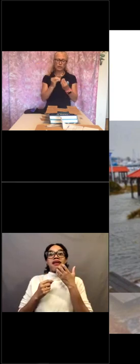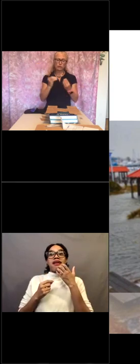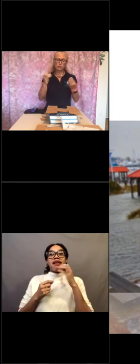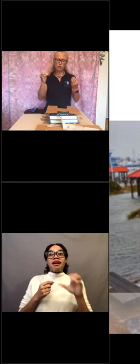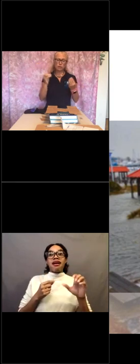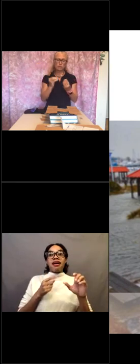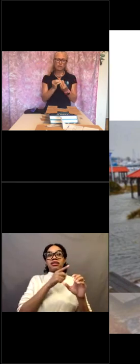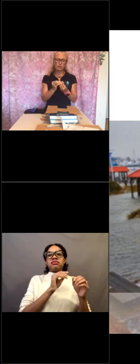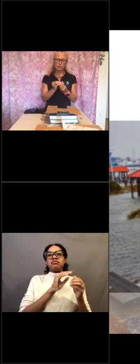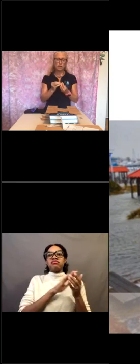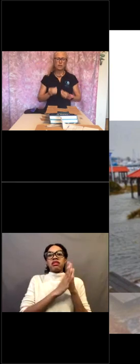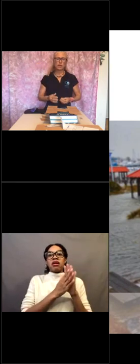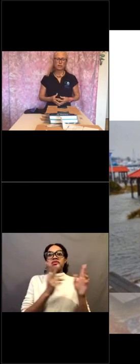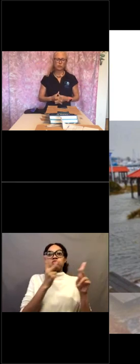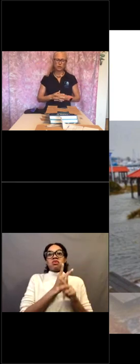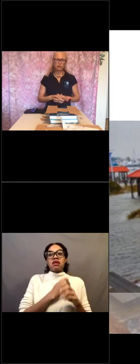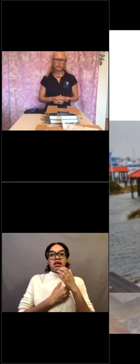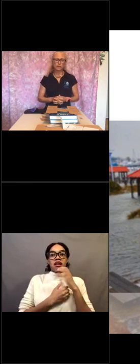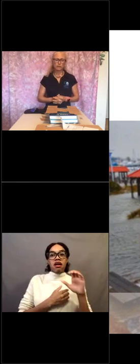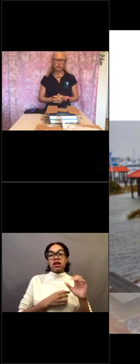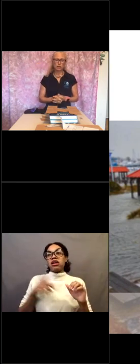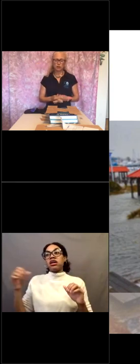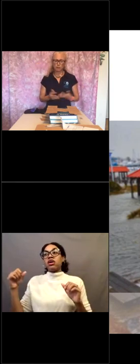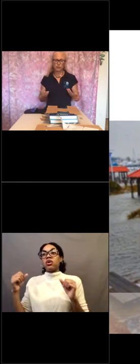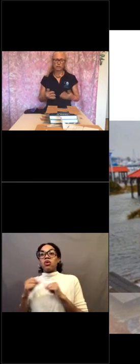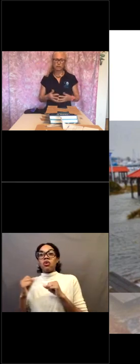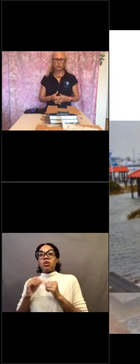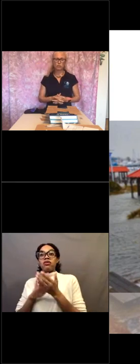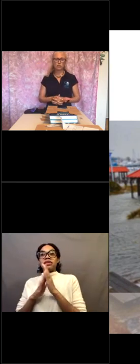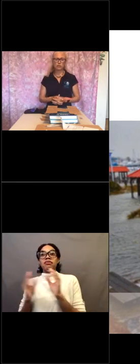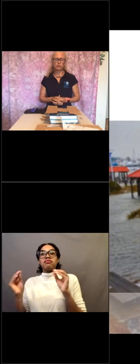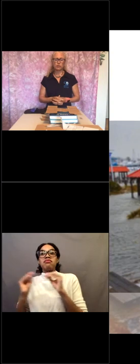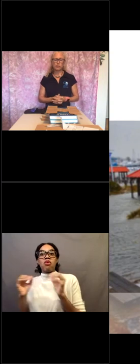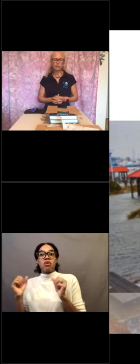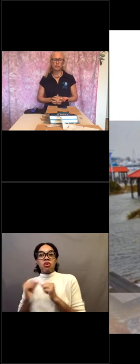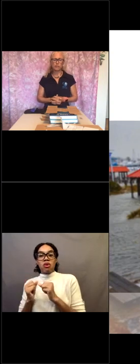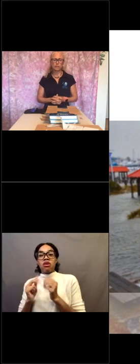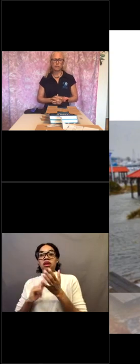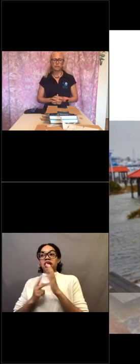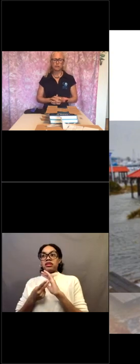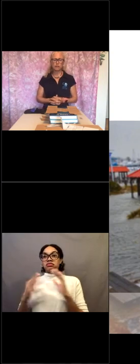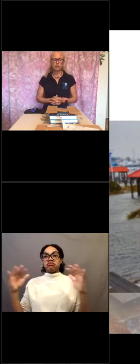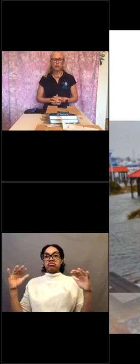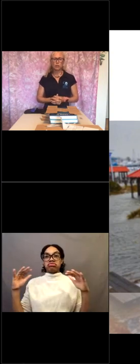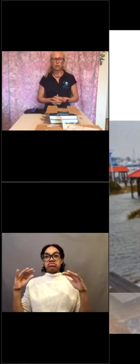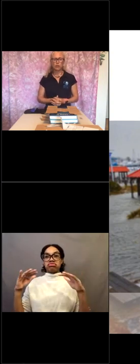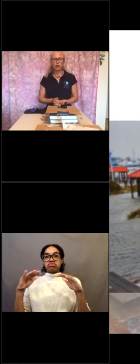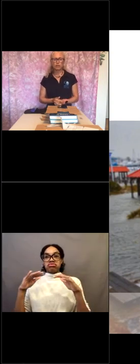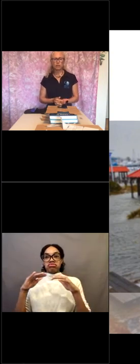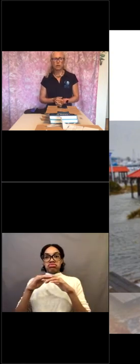and when these come together that's what creates our big storms. And so the prediction is that we'll have